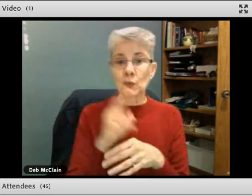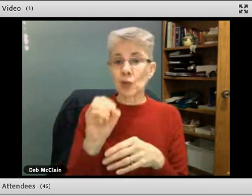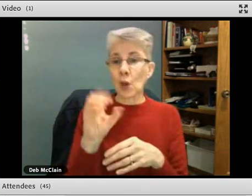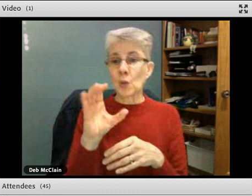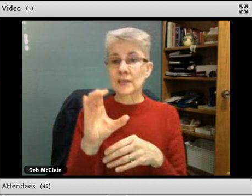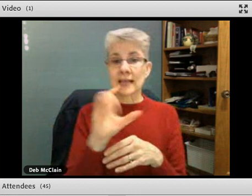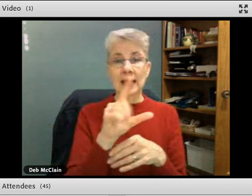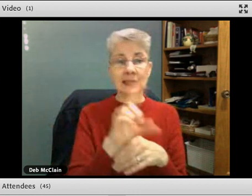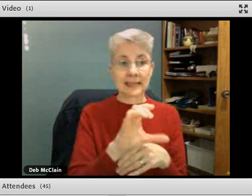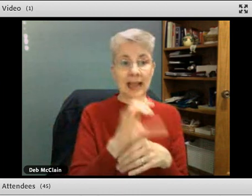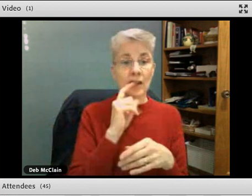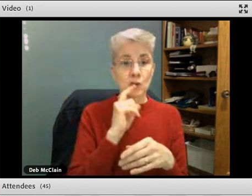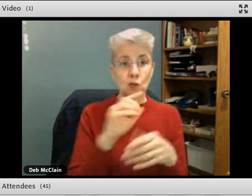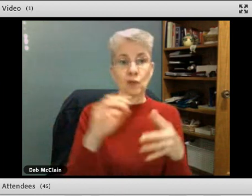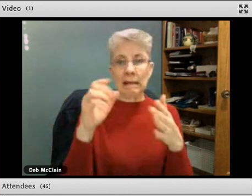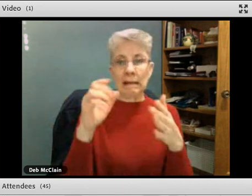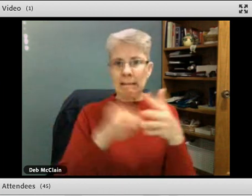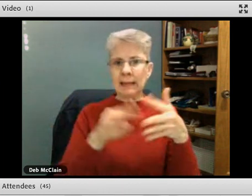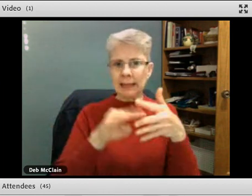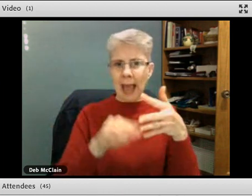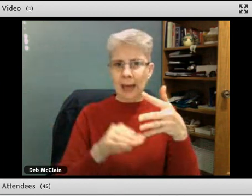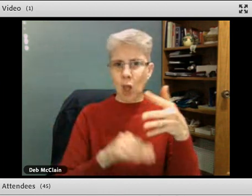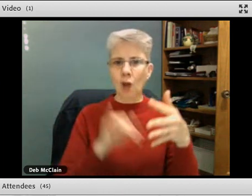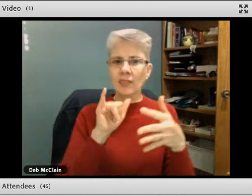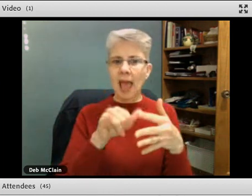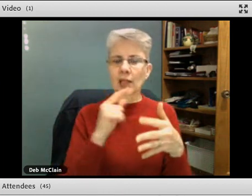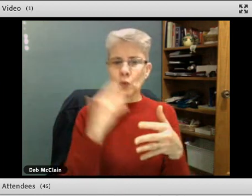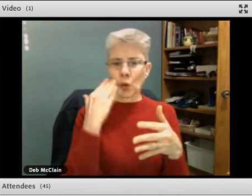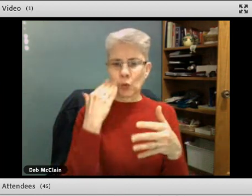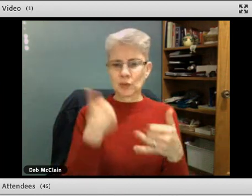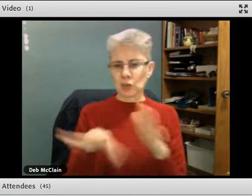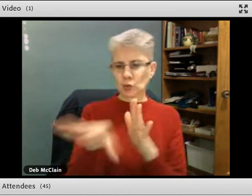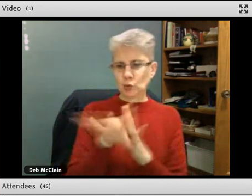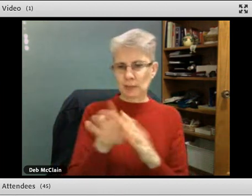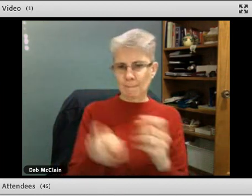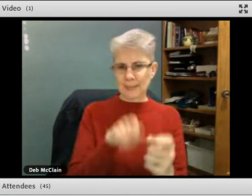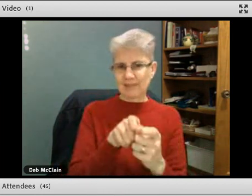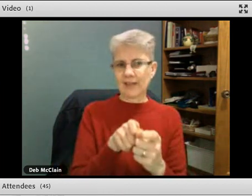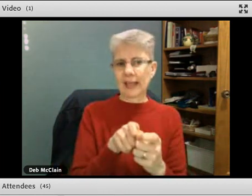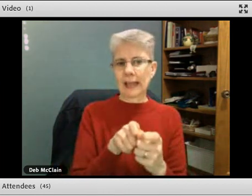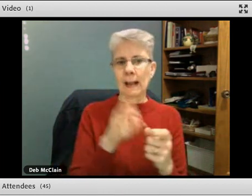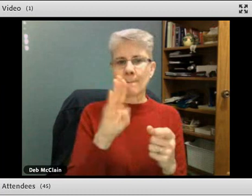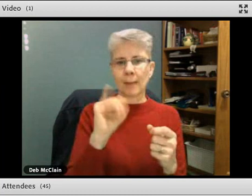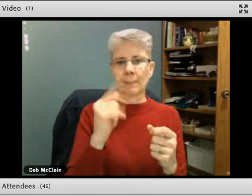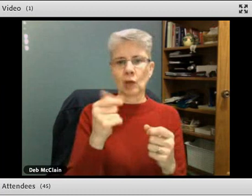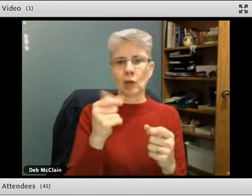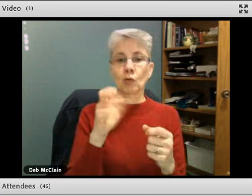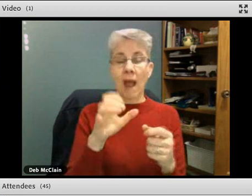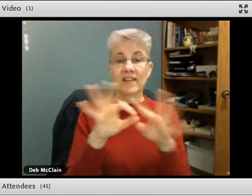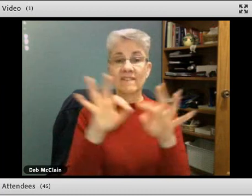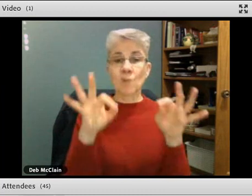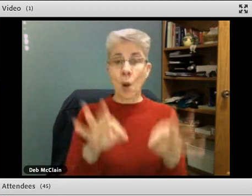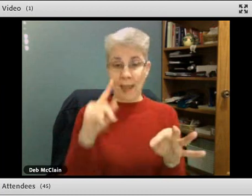you know that you still choose a specific bibliographic format for the item you're cataloging.